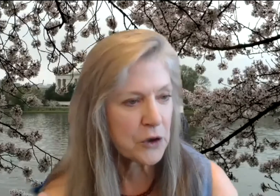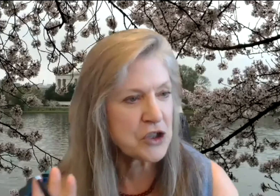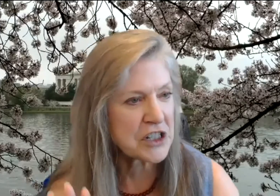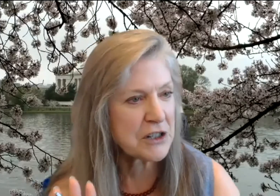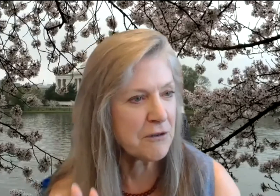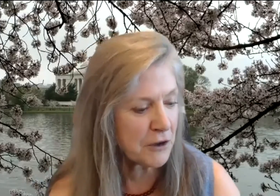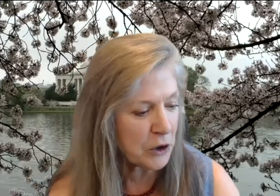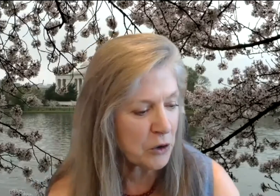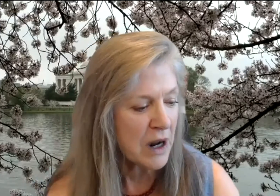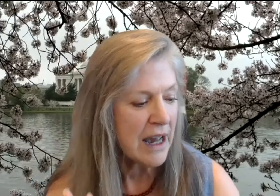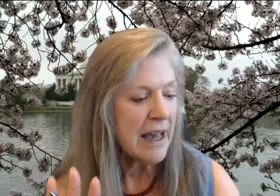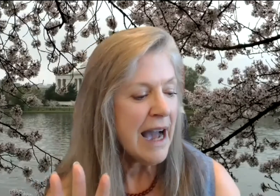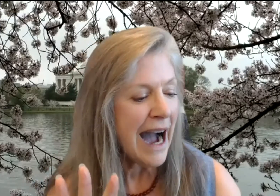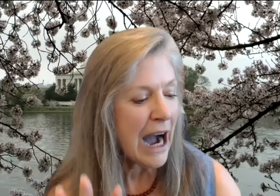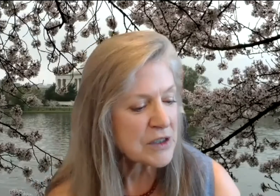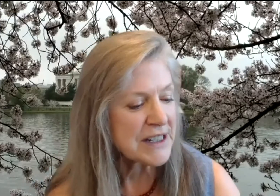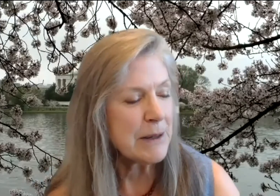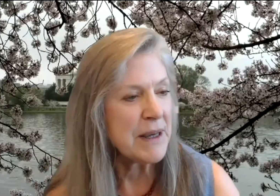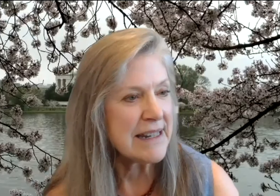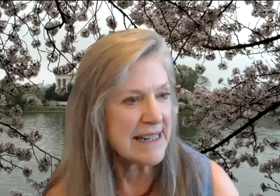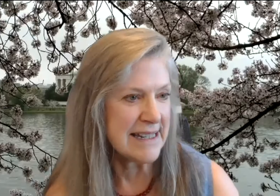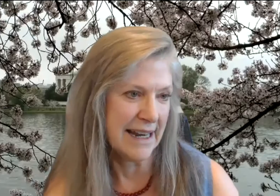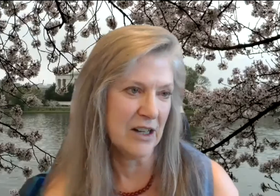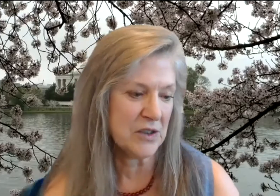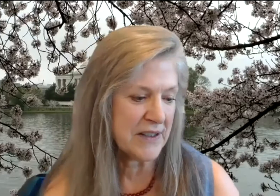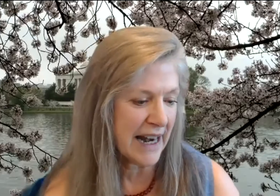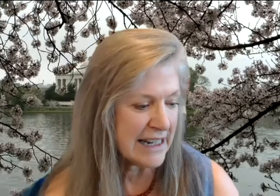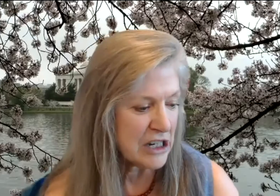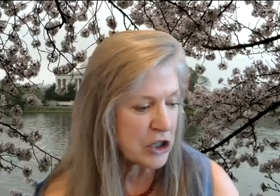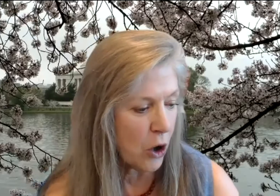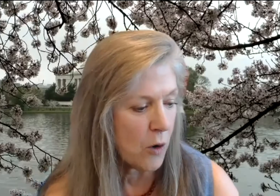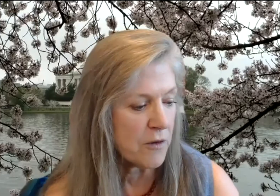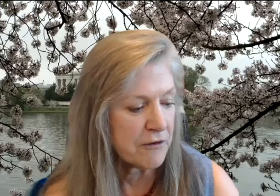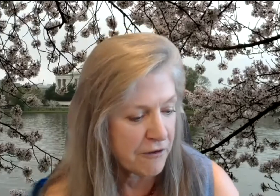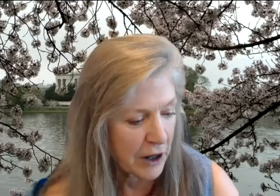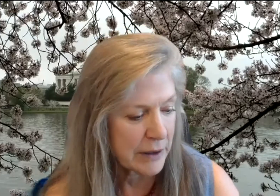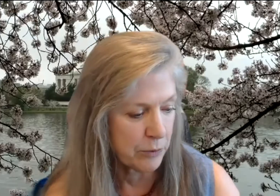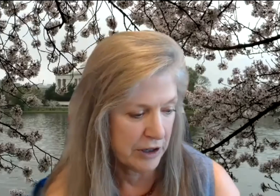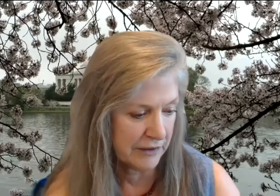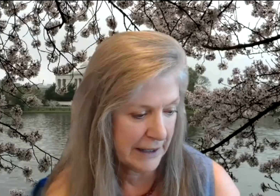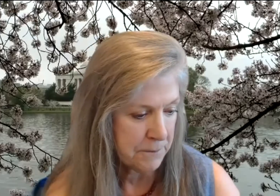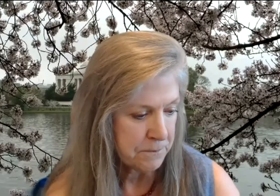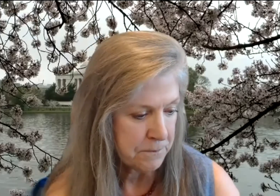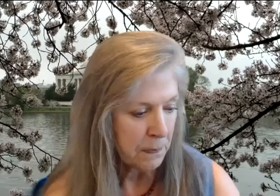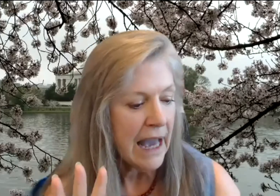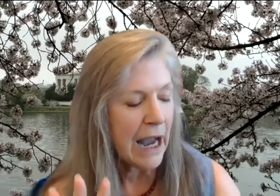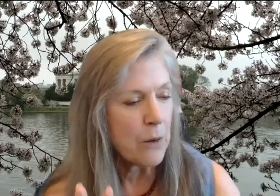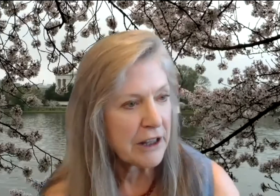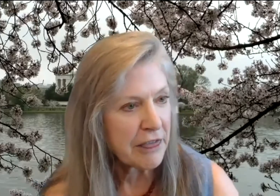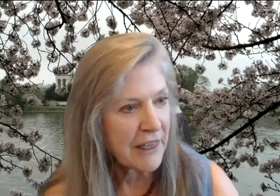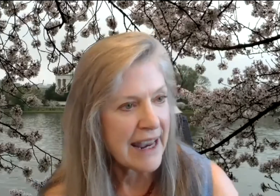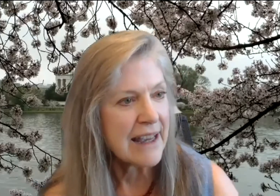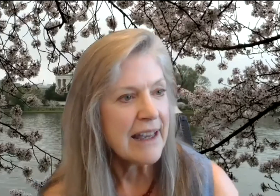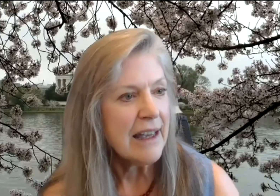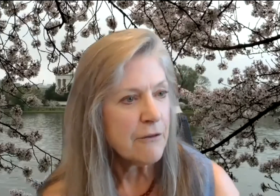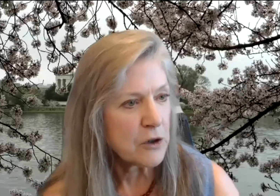So just a few housekeeping details that I need to go over very briefly. I want to thank